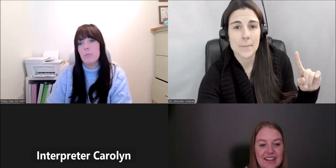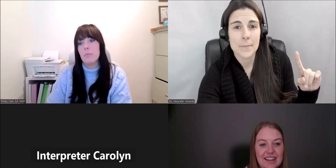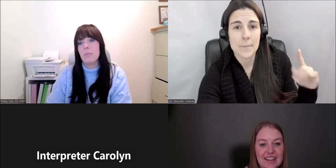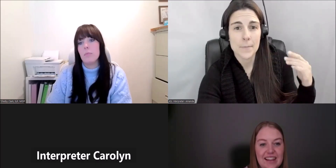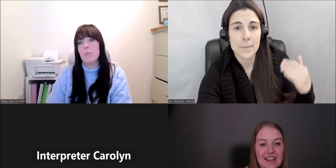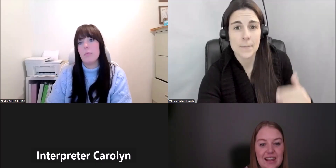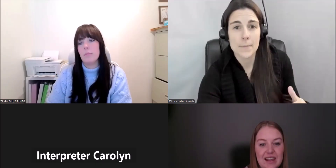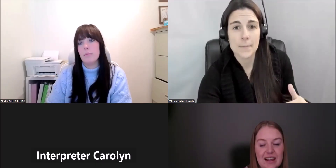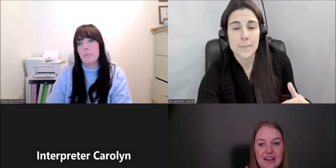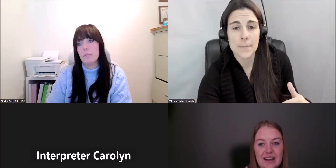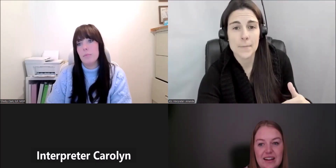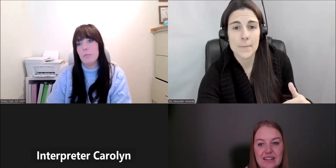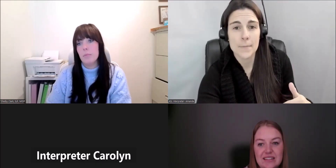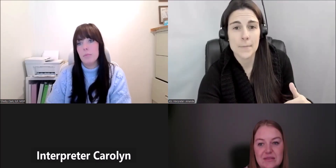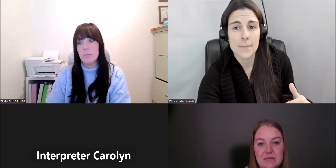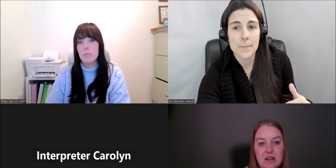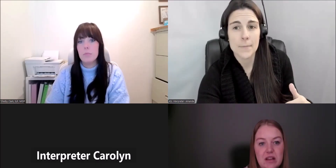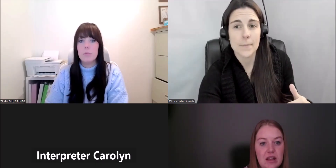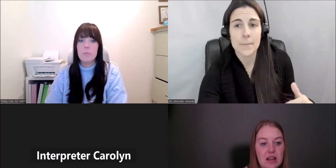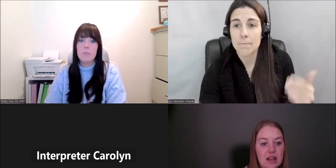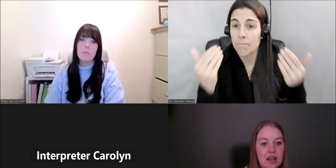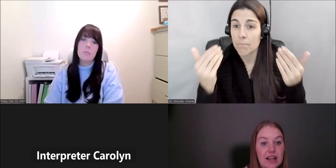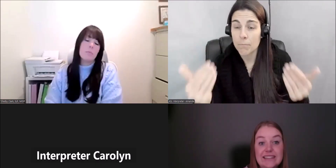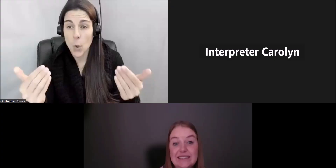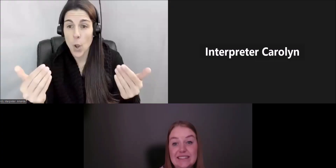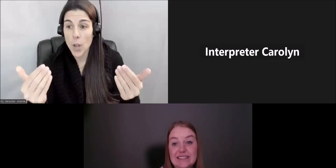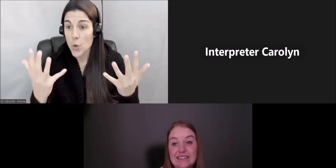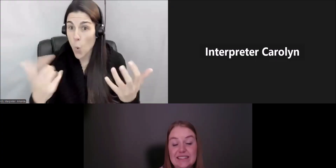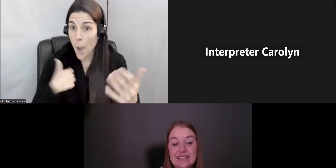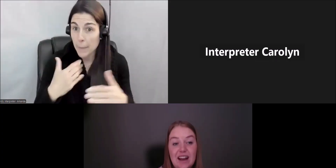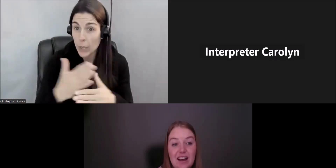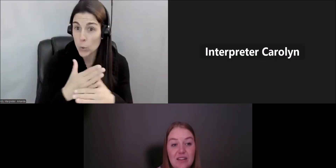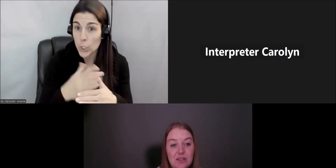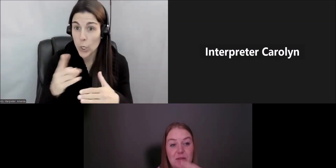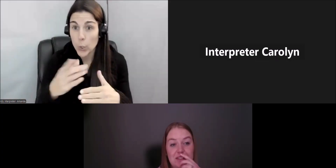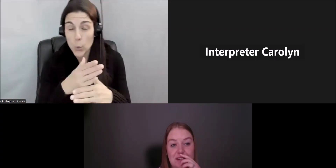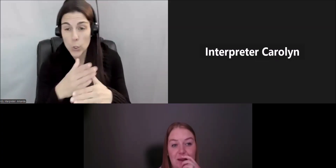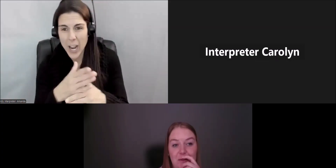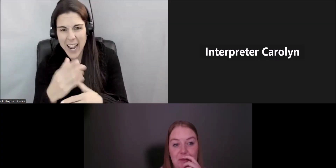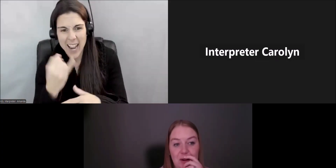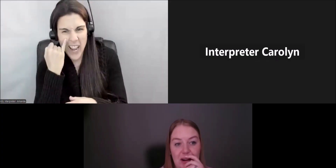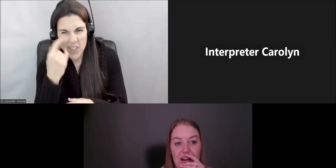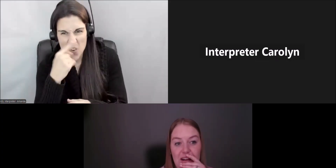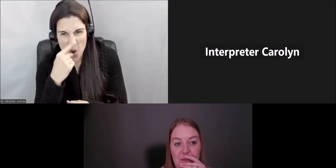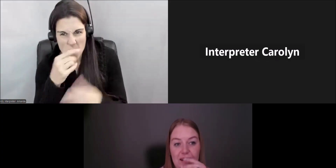you want me to share? Are you going to share? Yeah, if you would share, that would be great. I don't.